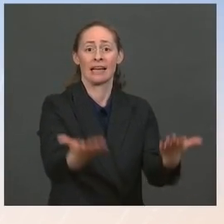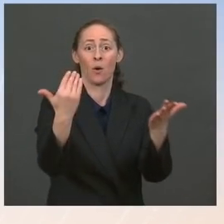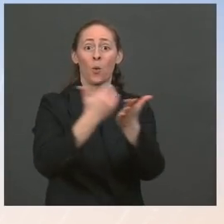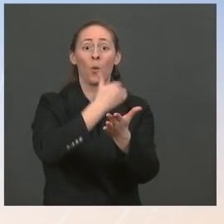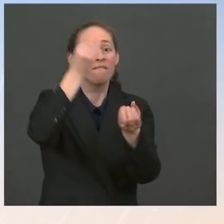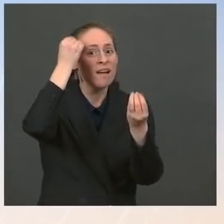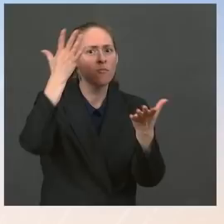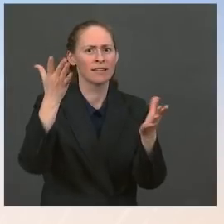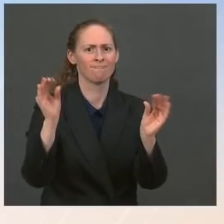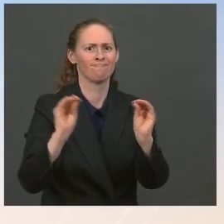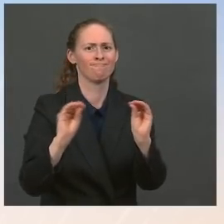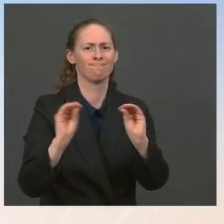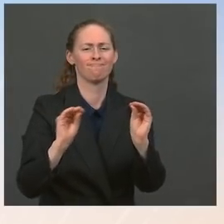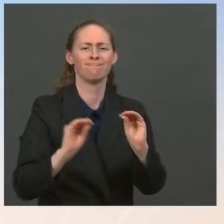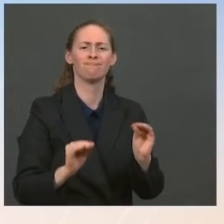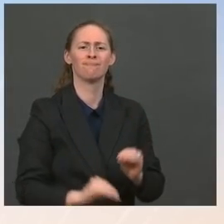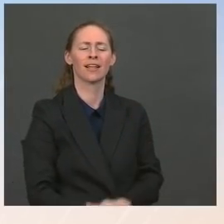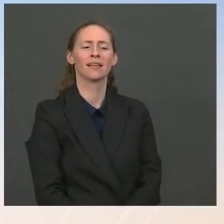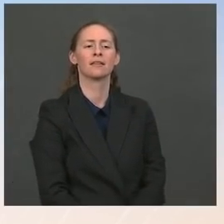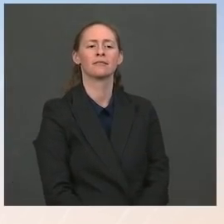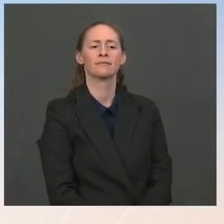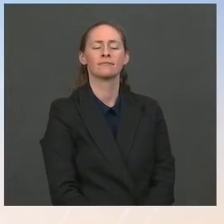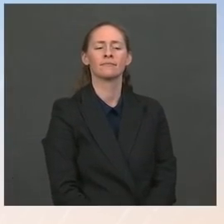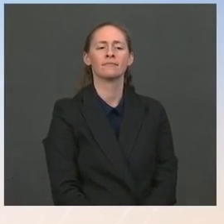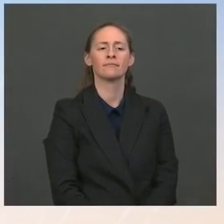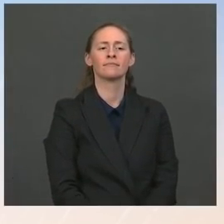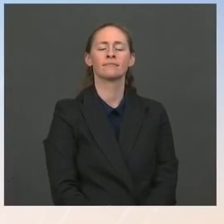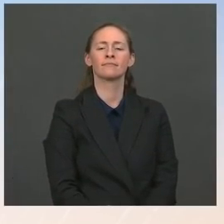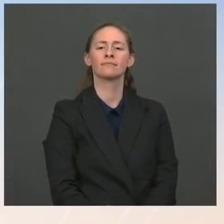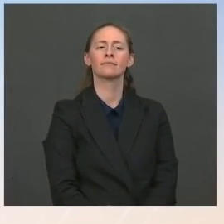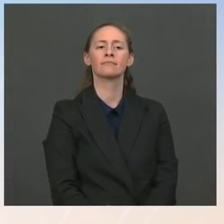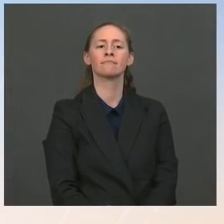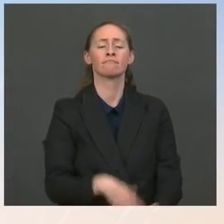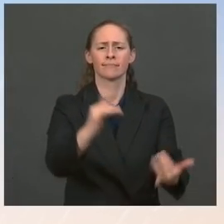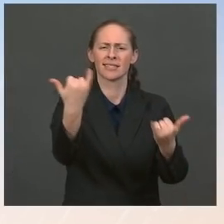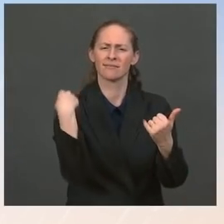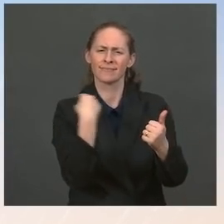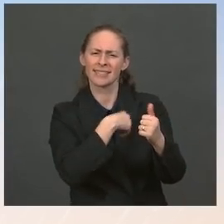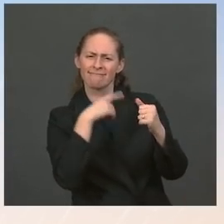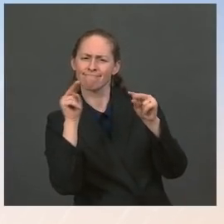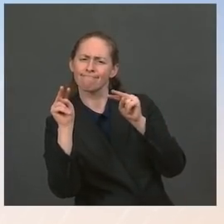You know, but we're monitoring it. Right? We're monitoring the prices and we're making sure that we have tools